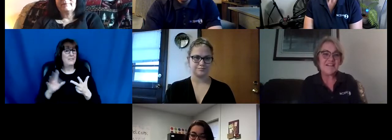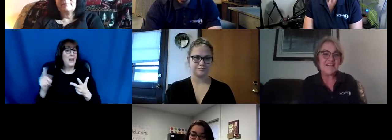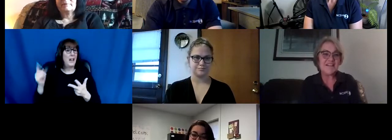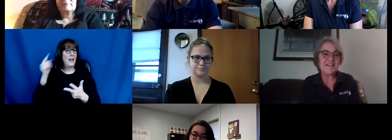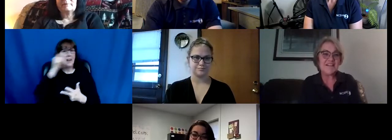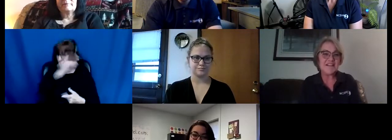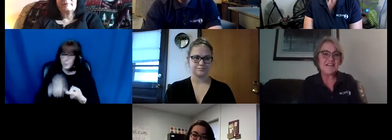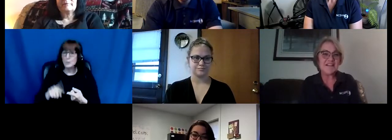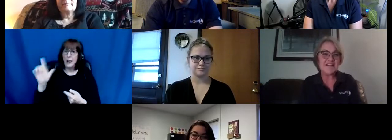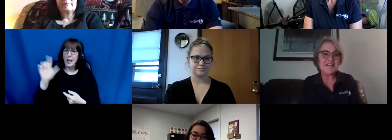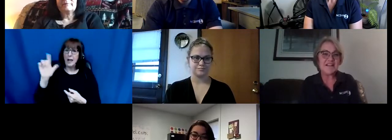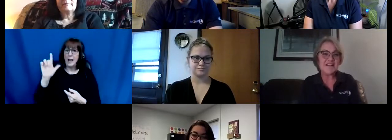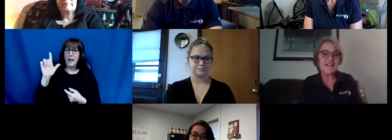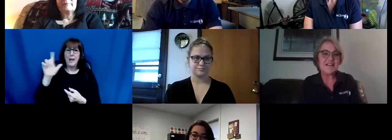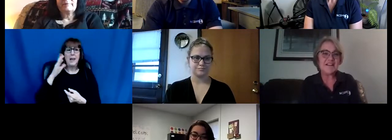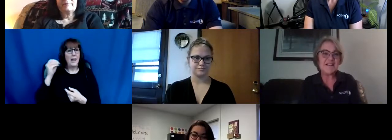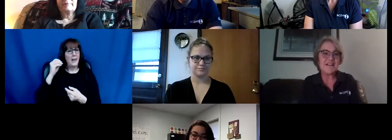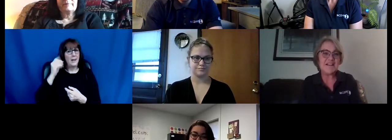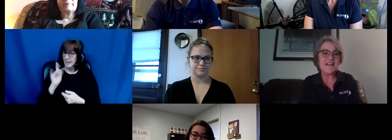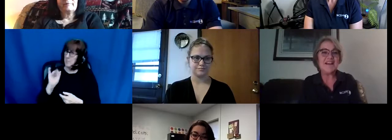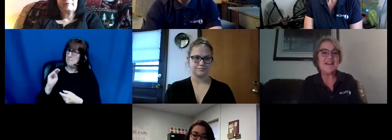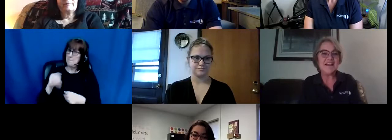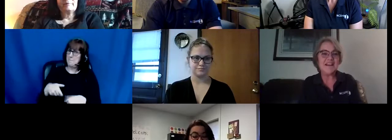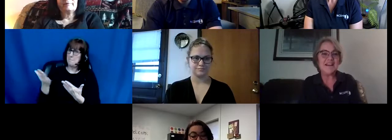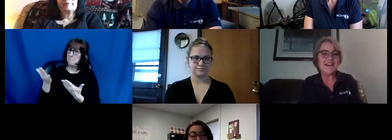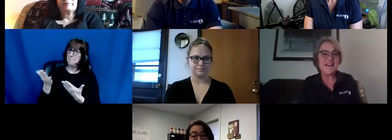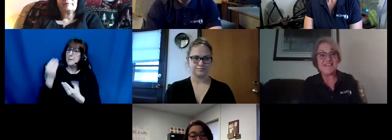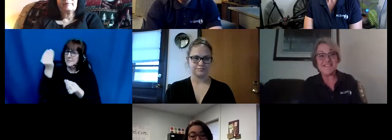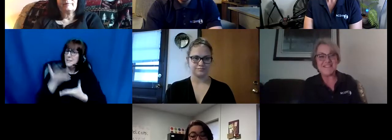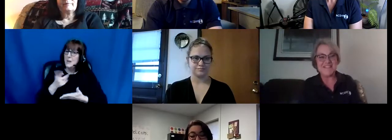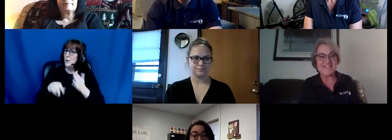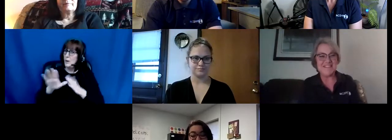and we'll go with Kim tell us about what you and your family do for holidays.